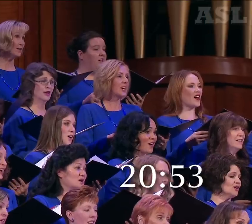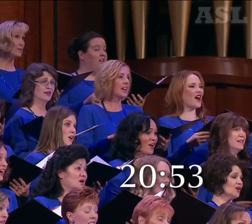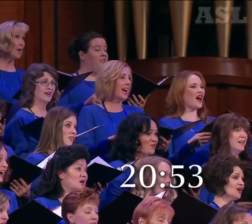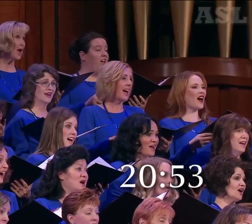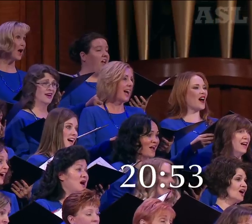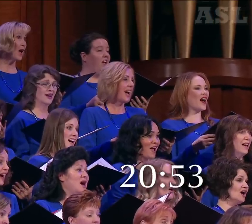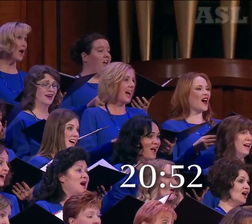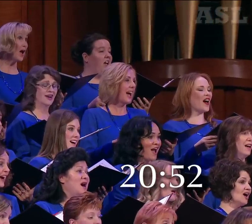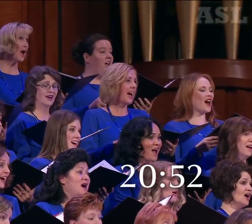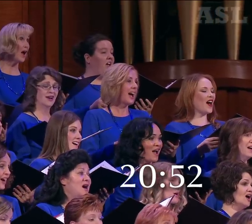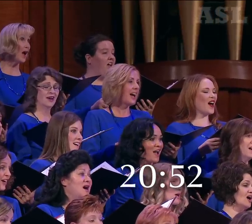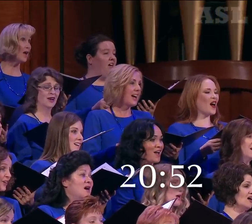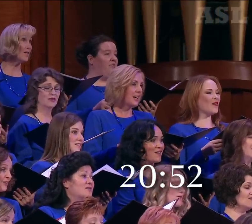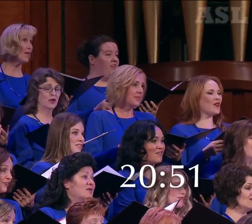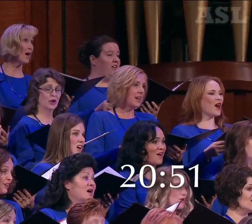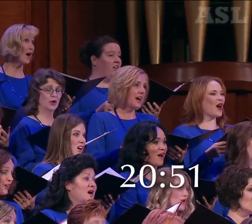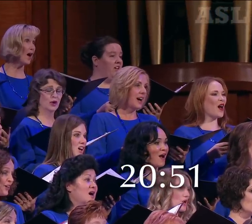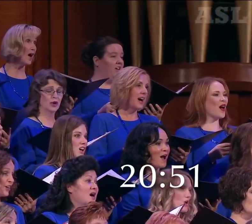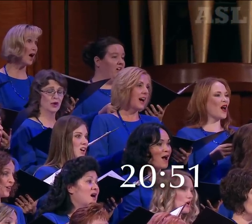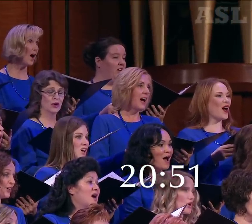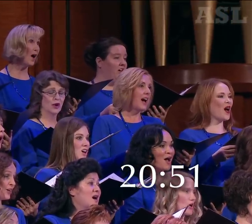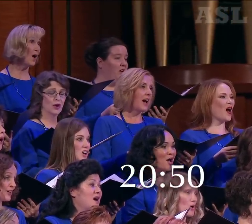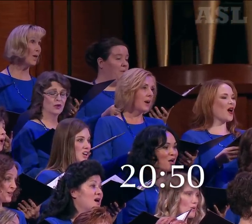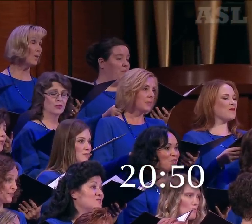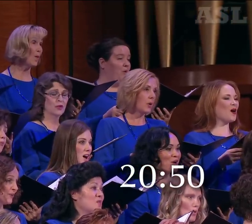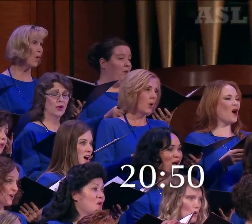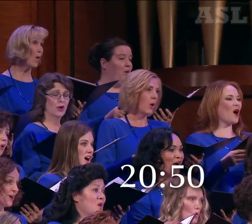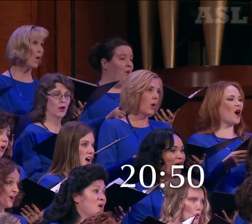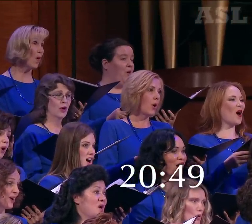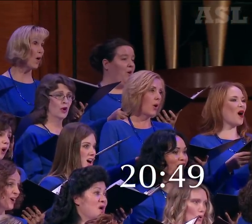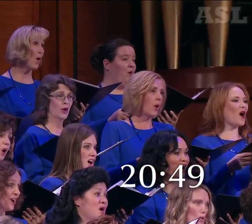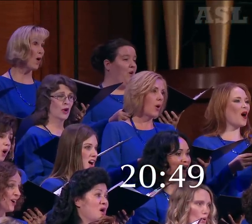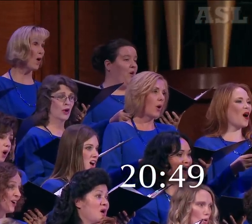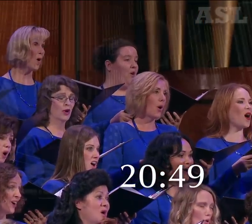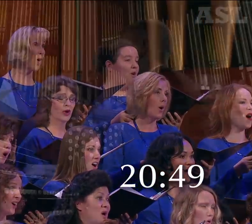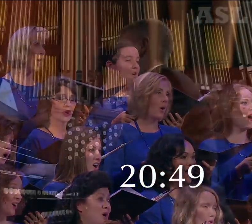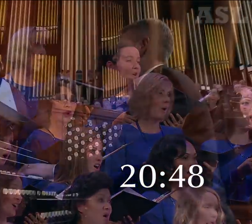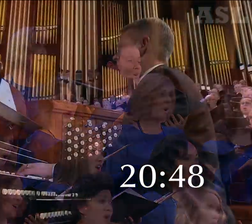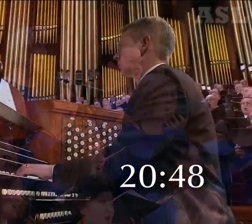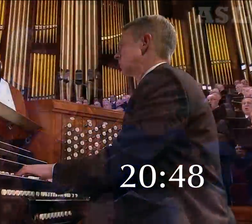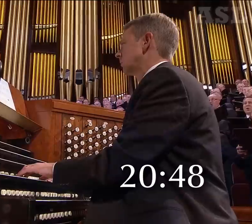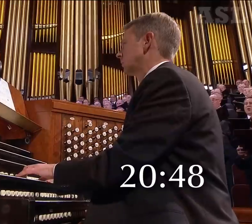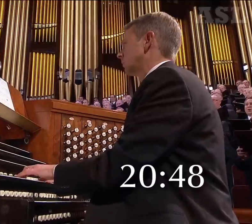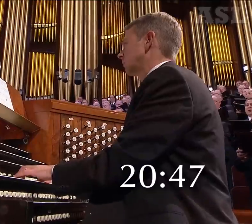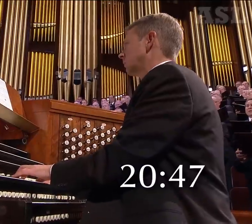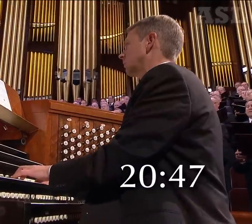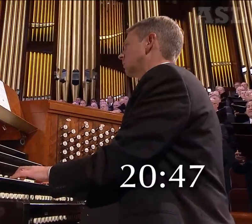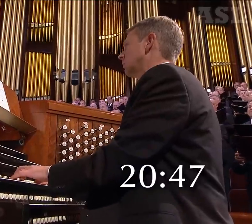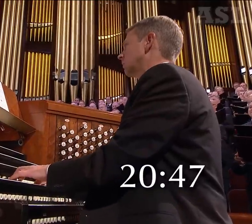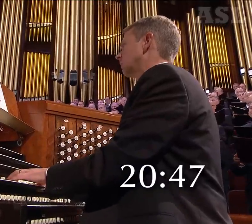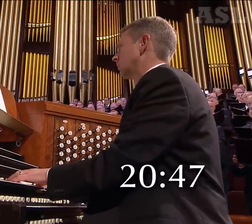THIS IS THE ENGLISH CLOSED CAPTION CHANNEL OF THE CHURCH OF JESUS CHRIST OF LATTER-DAY SAINTS.